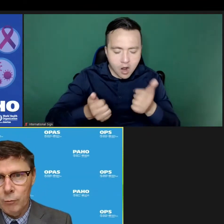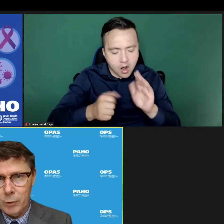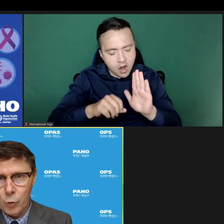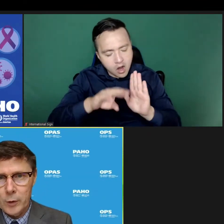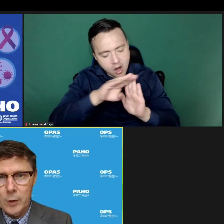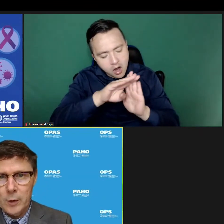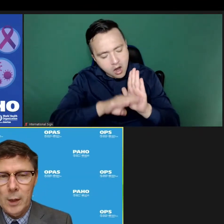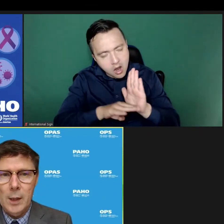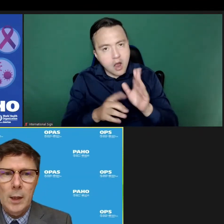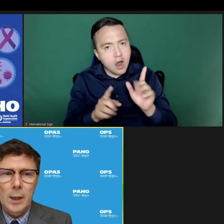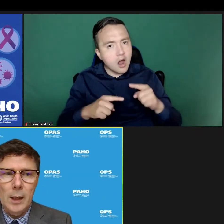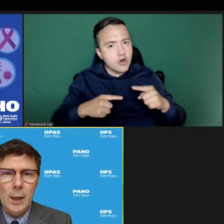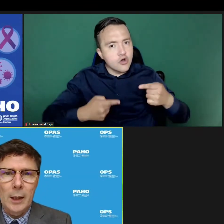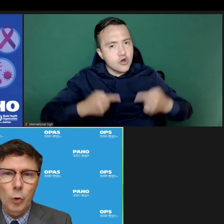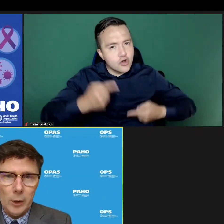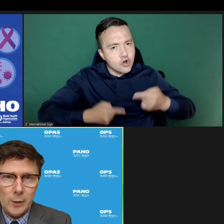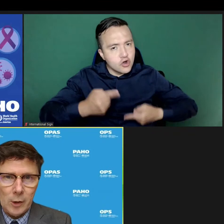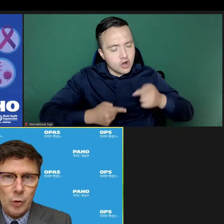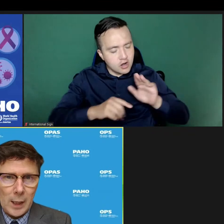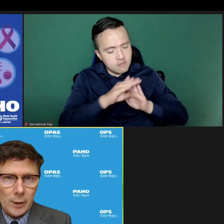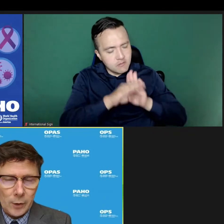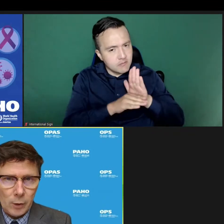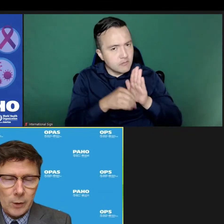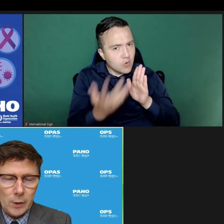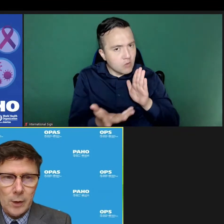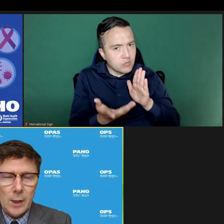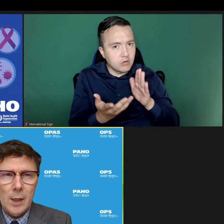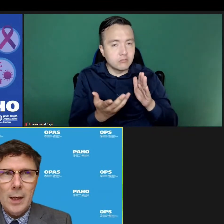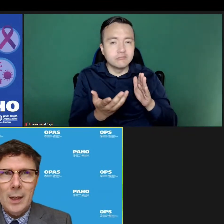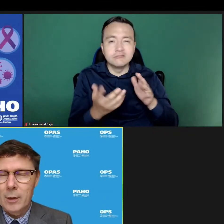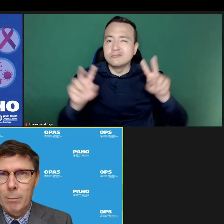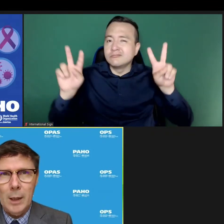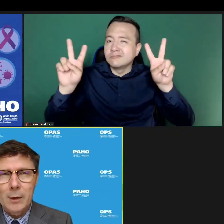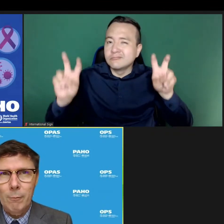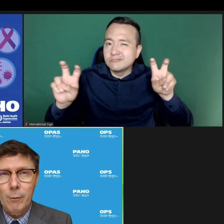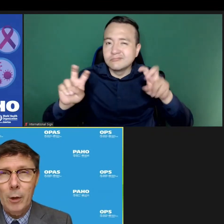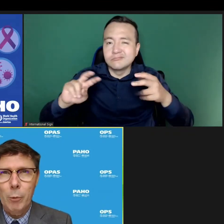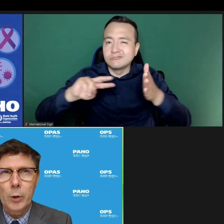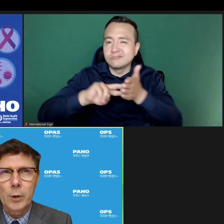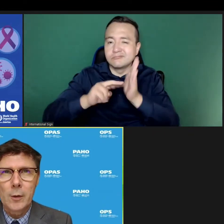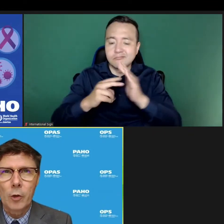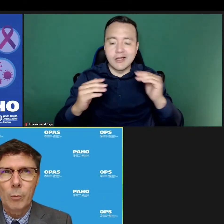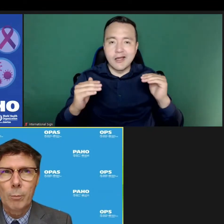of resources and the organization of health services. It's a very important discussion.